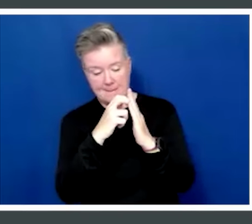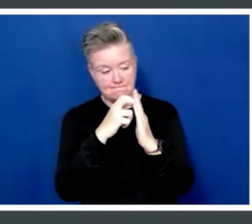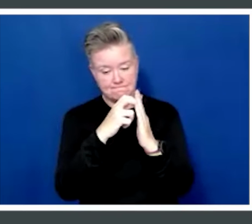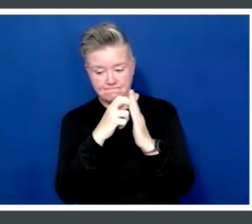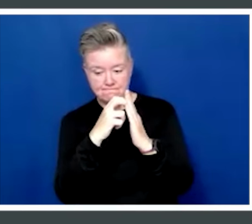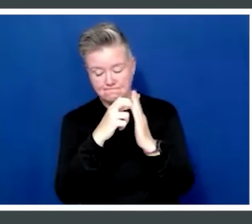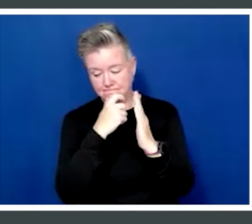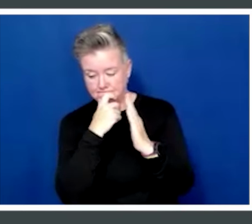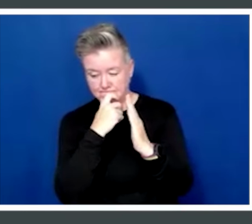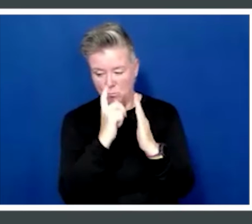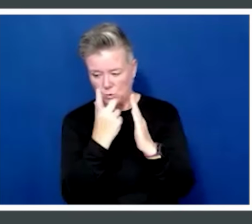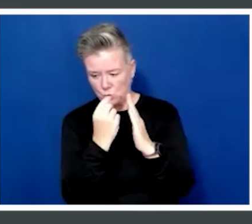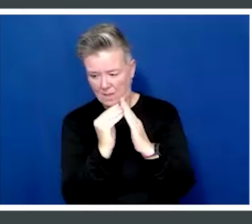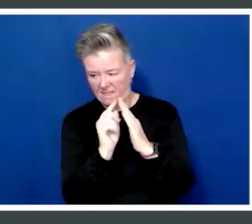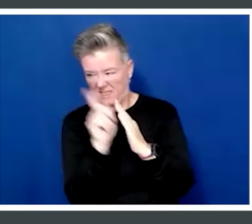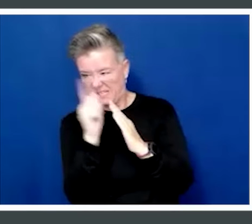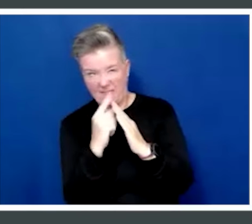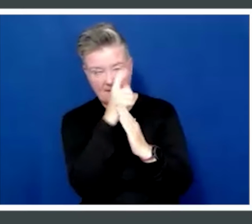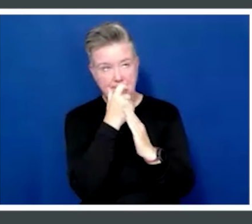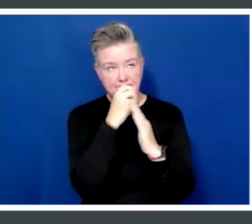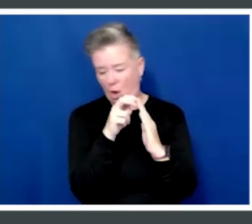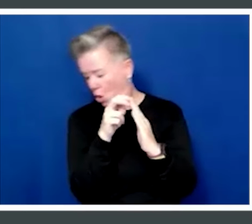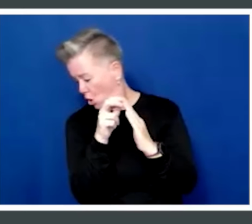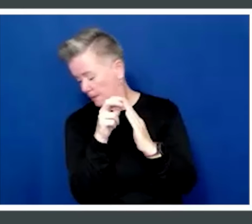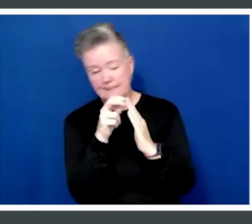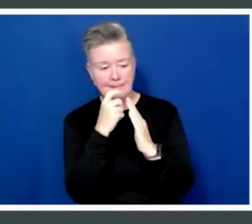He pauses to figure out where to go next and looks down at the ground.